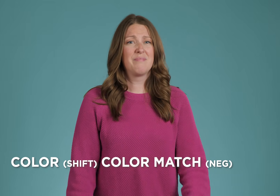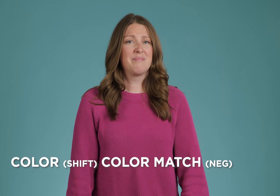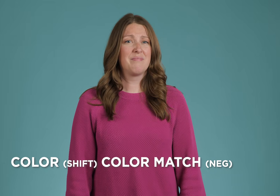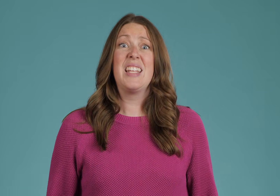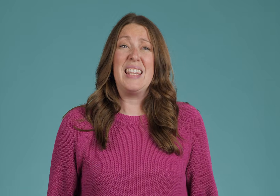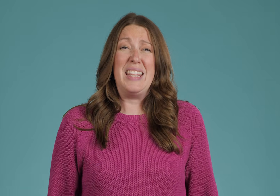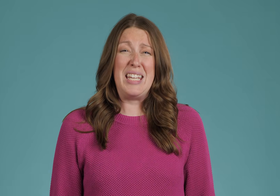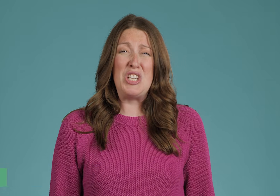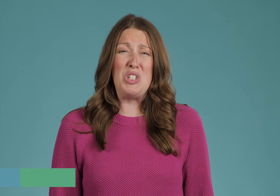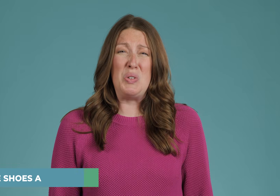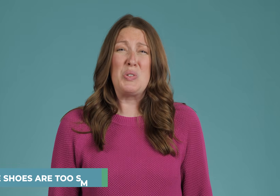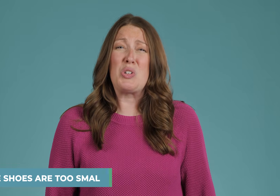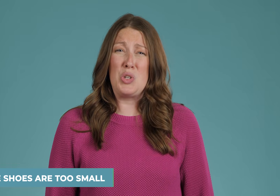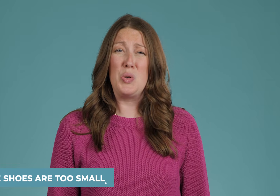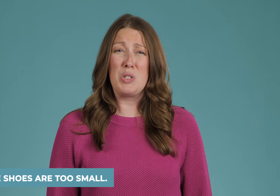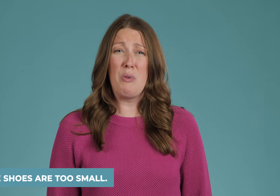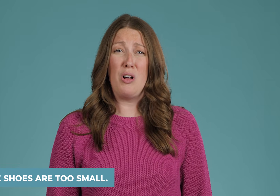These shoes are too small.